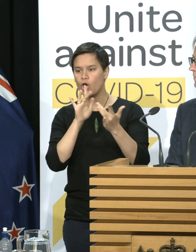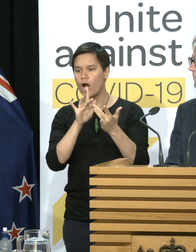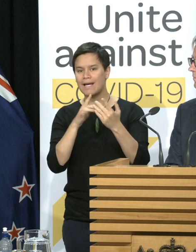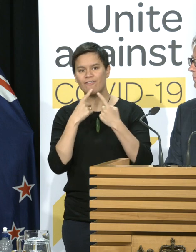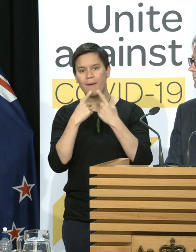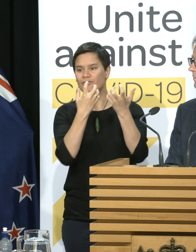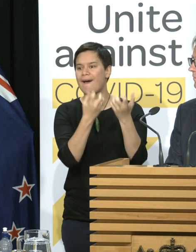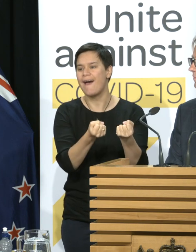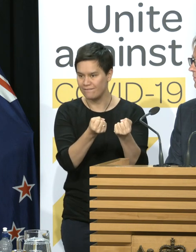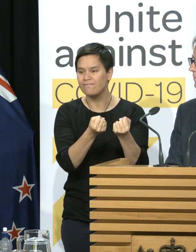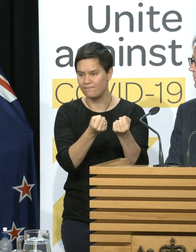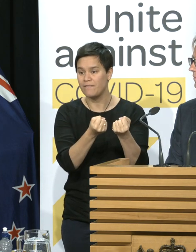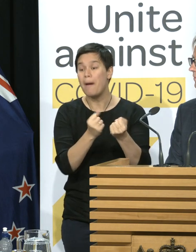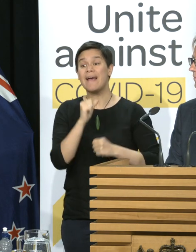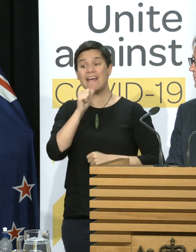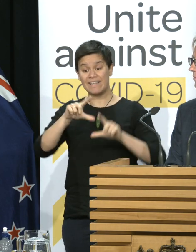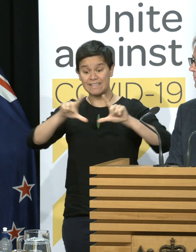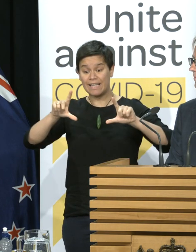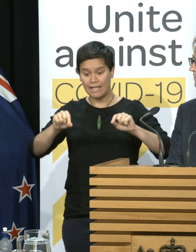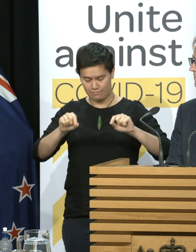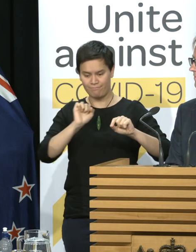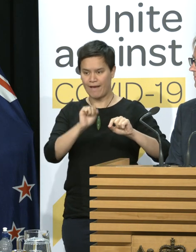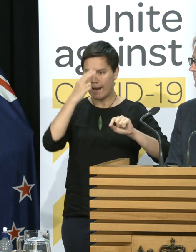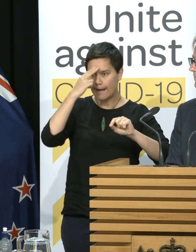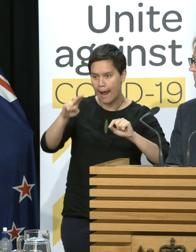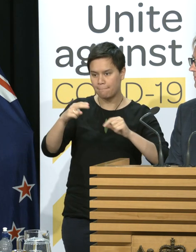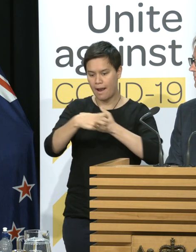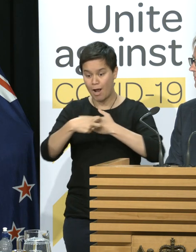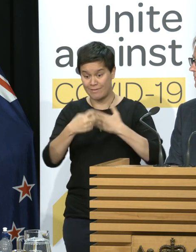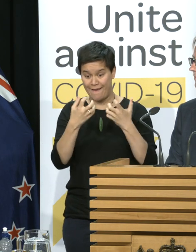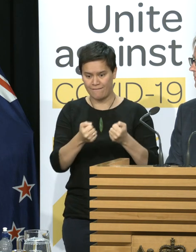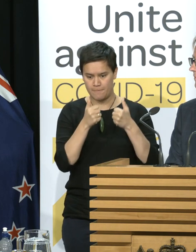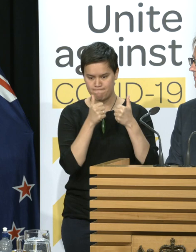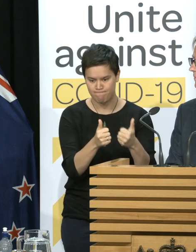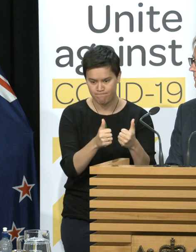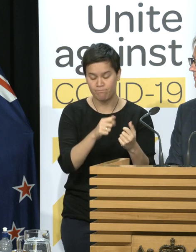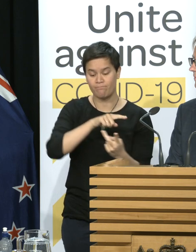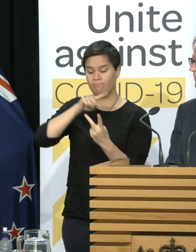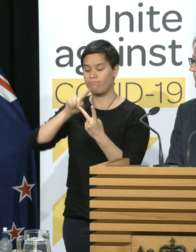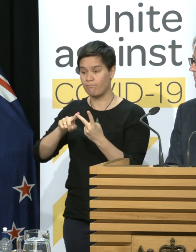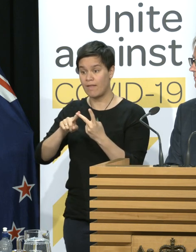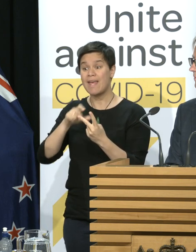on their phones. Bearing in mind that at big festivals for example, a QR code is only going to tell you that you were there. It's not necessarily going to tell you